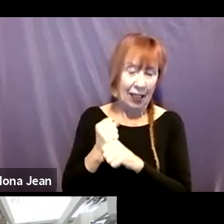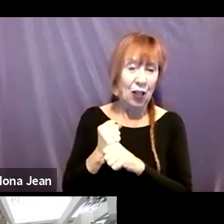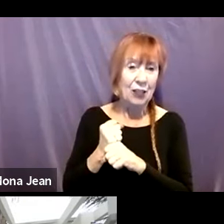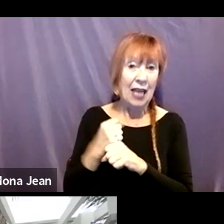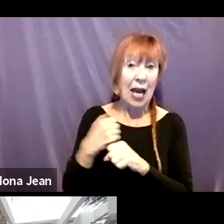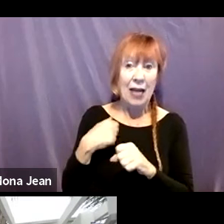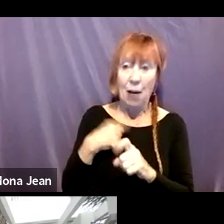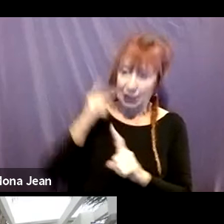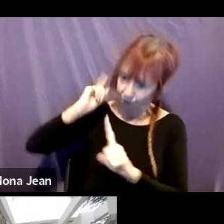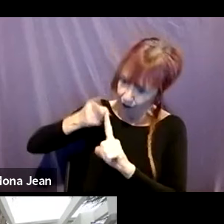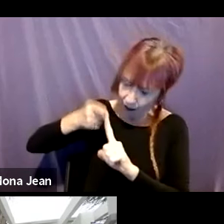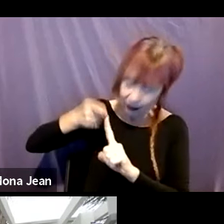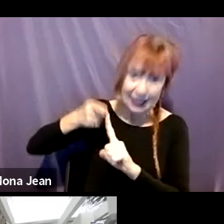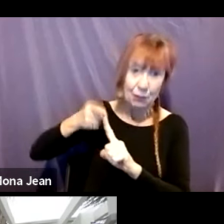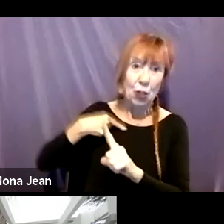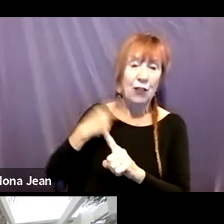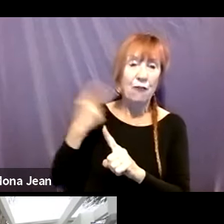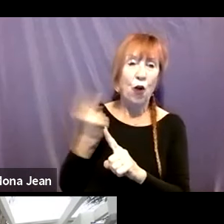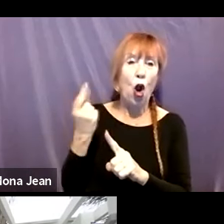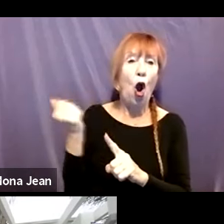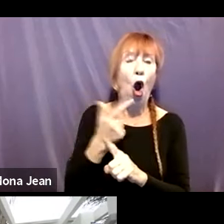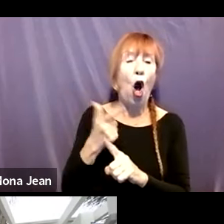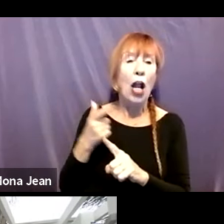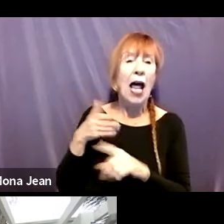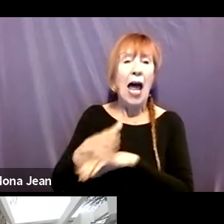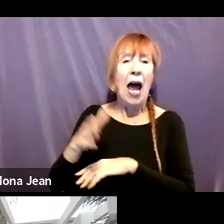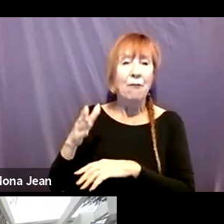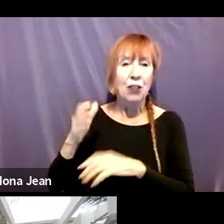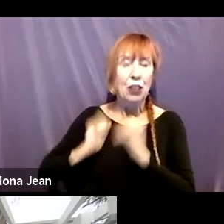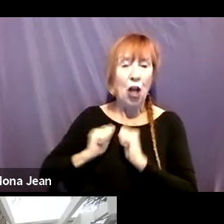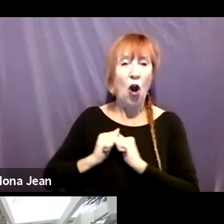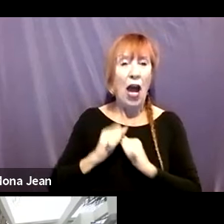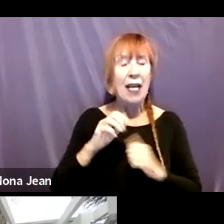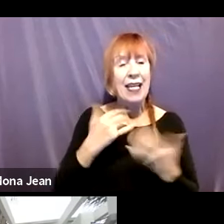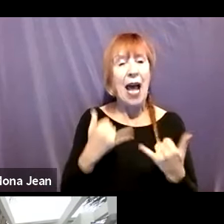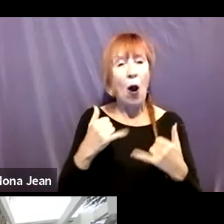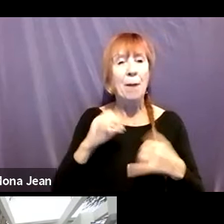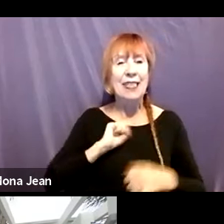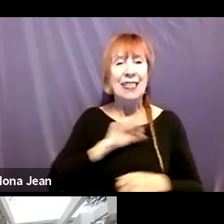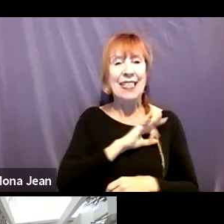which I'm super excited about, so. Oh, my times up! That's all right.